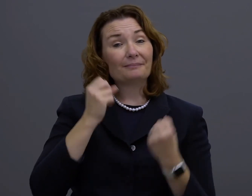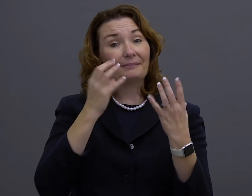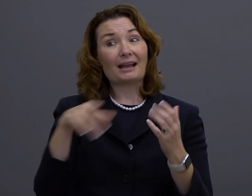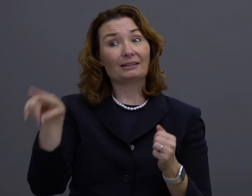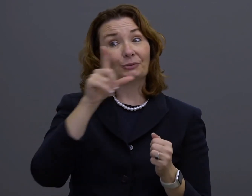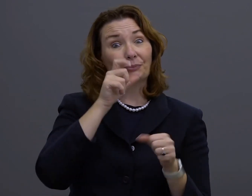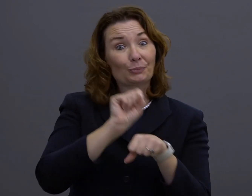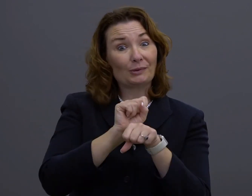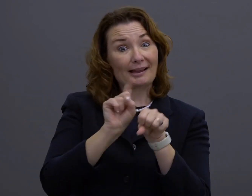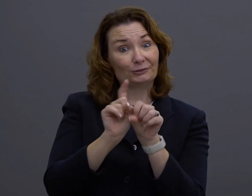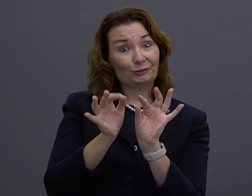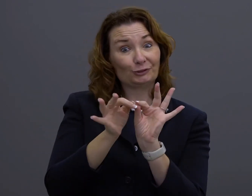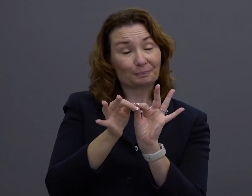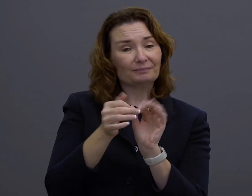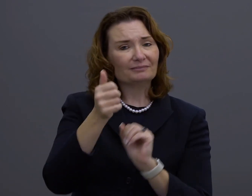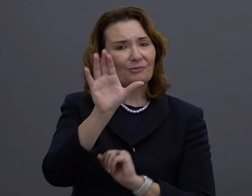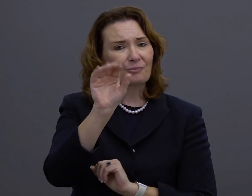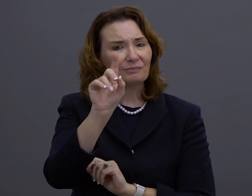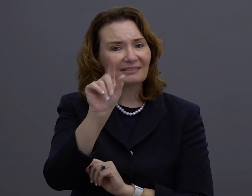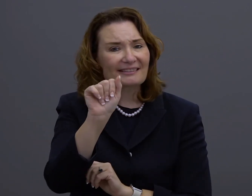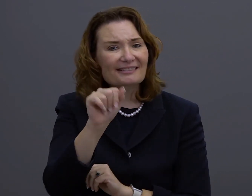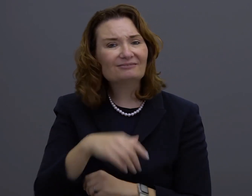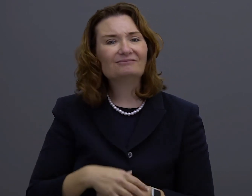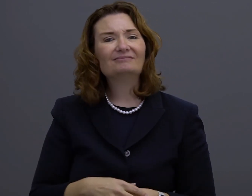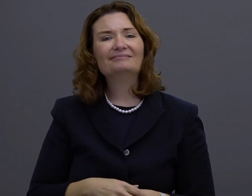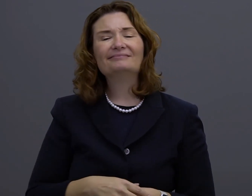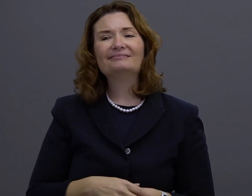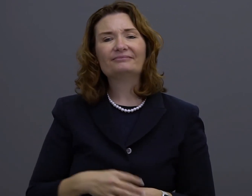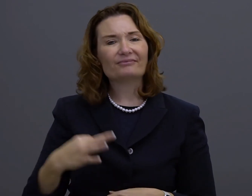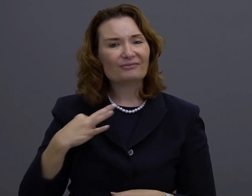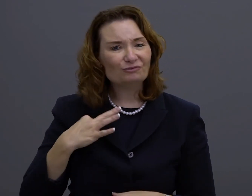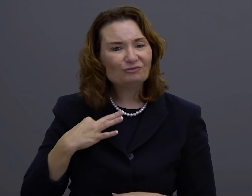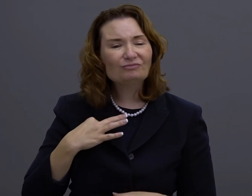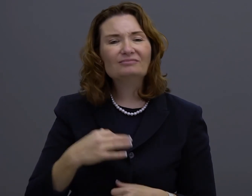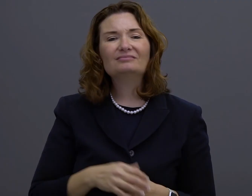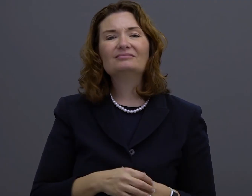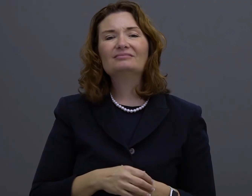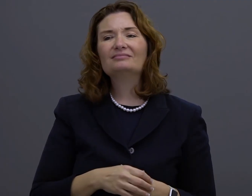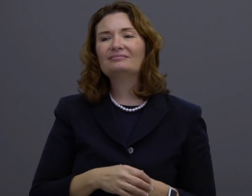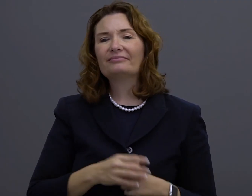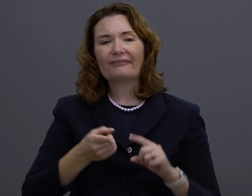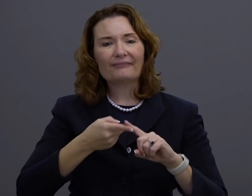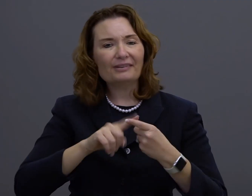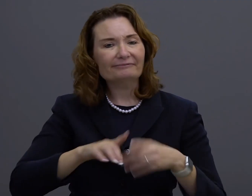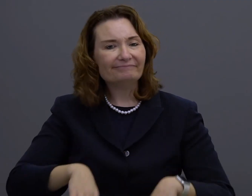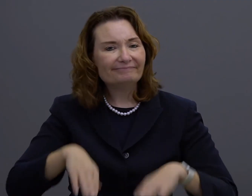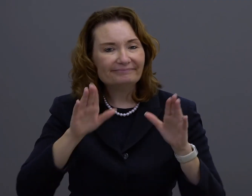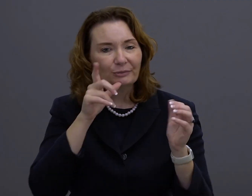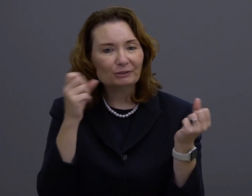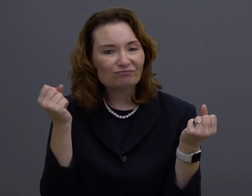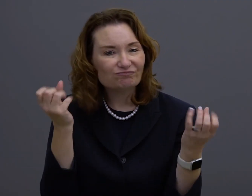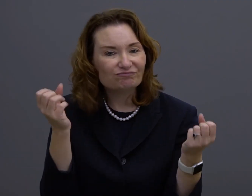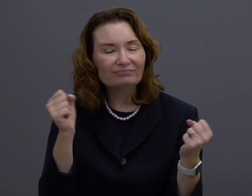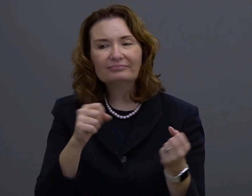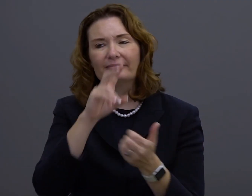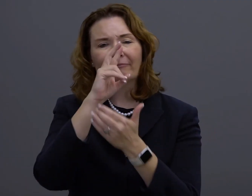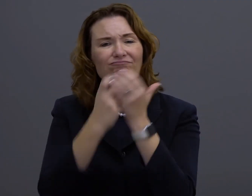many who worked as interpreters were CODAs, volunteers, or friends who grew up with signing Deaf people.